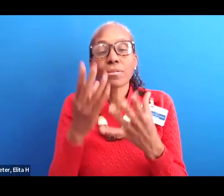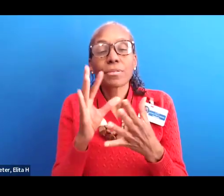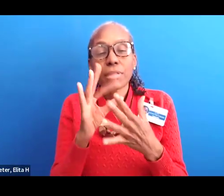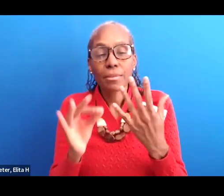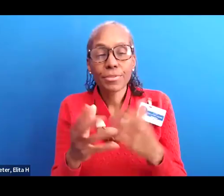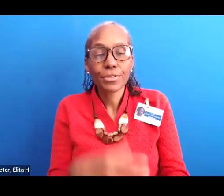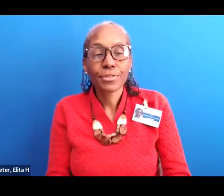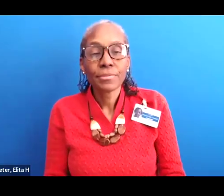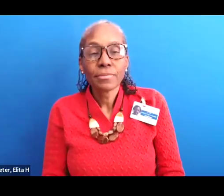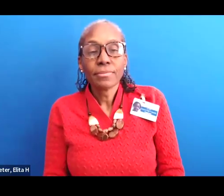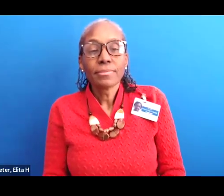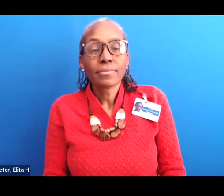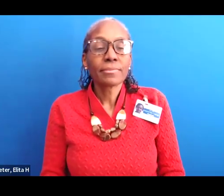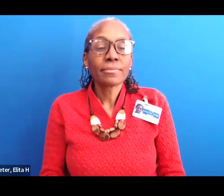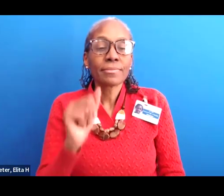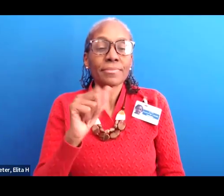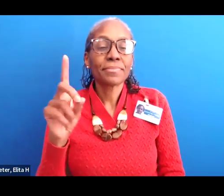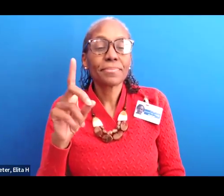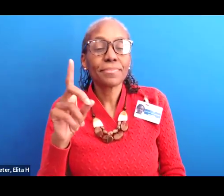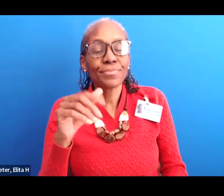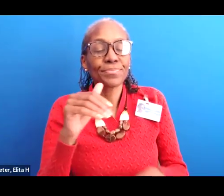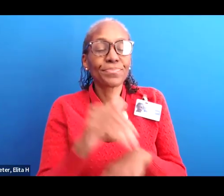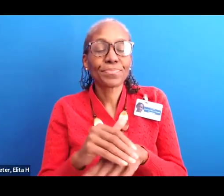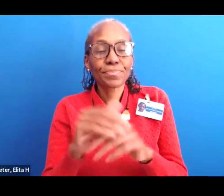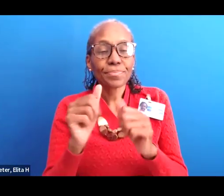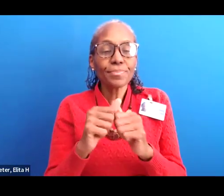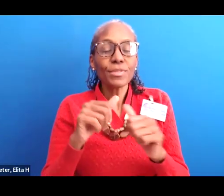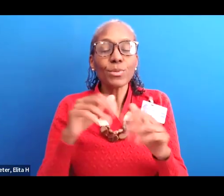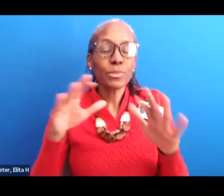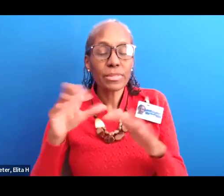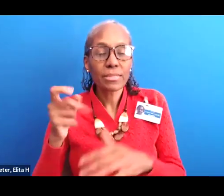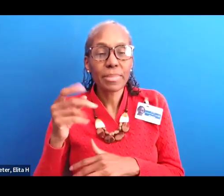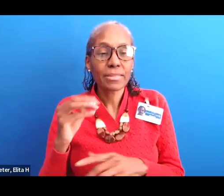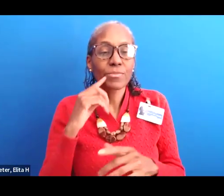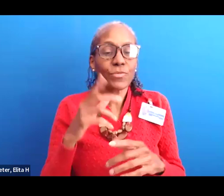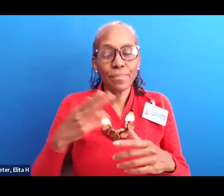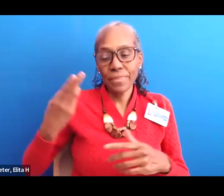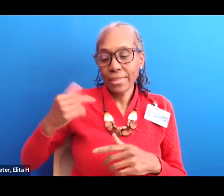Then at night, they're having AD at night with spasms from their hip to the middle of the foot, including leg jerking,